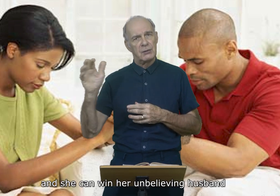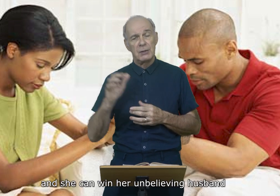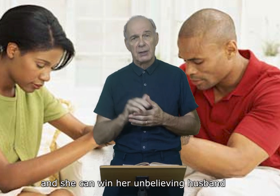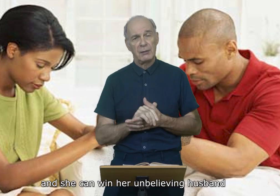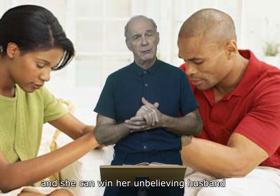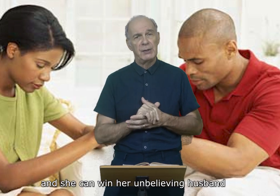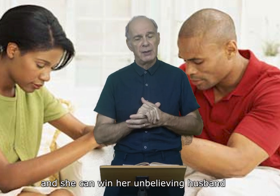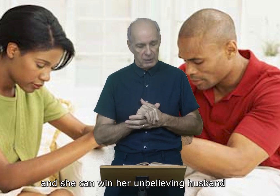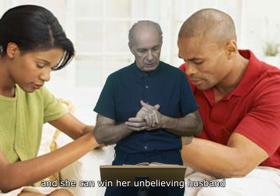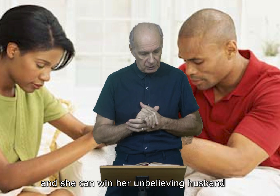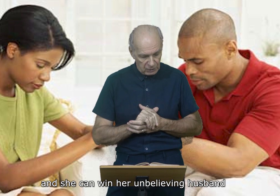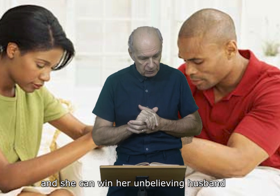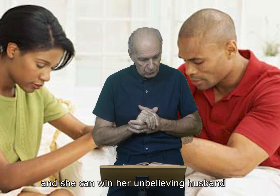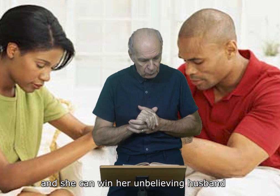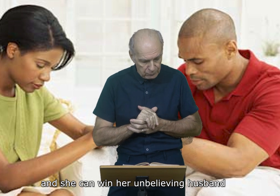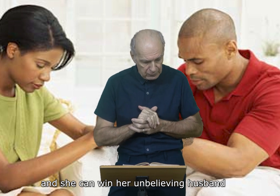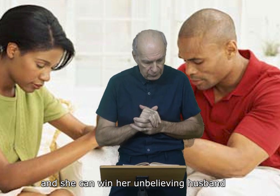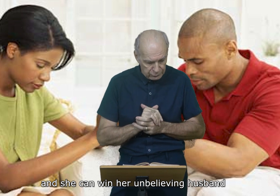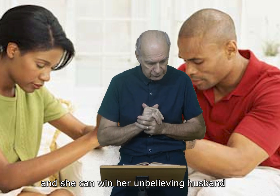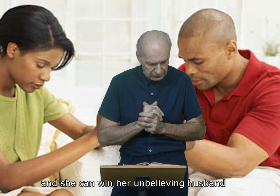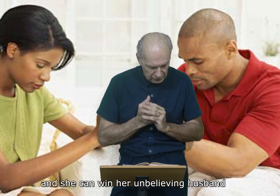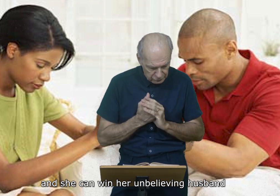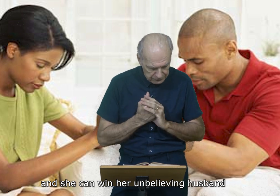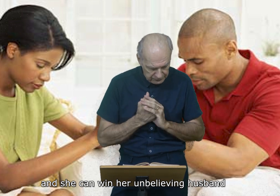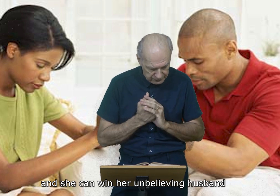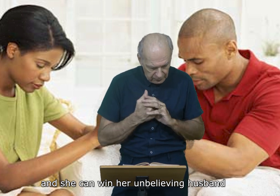and she can win her unbelieving husband